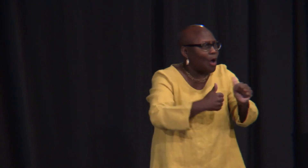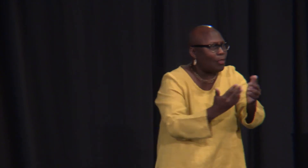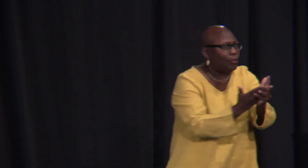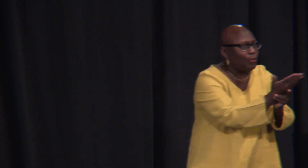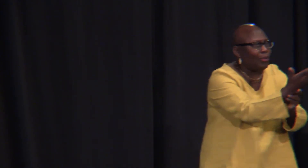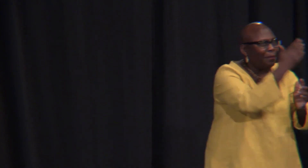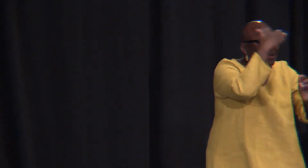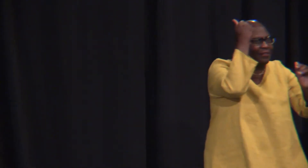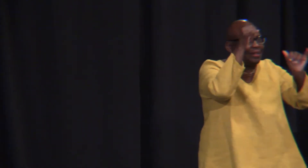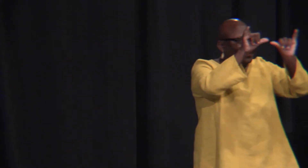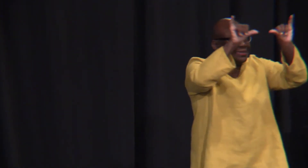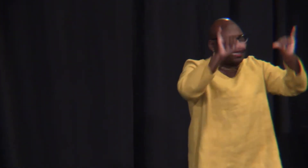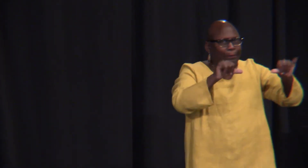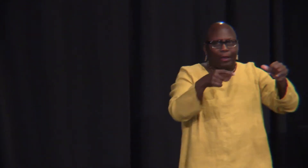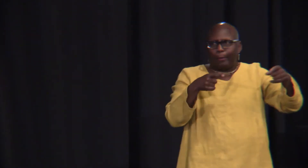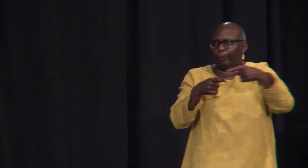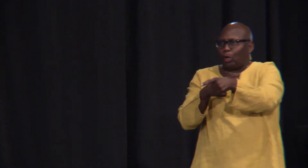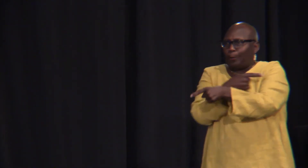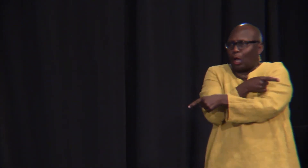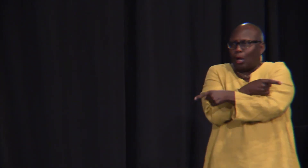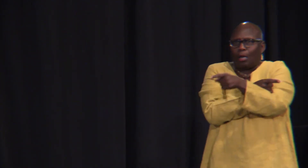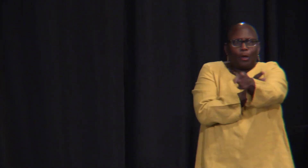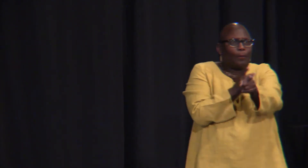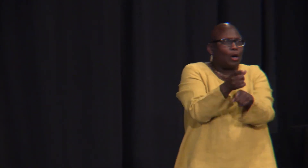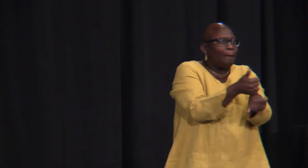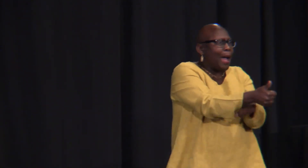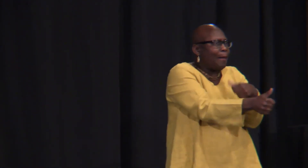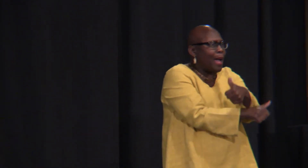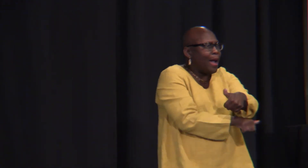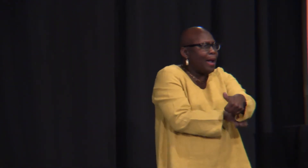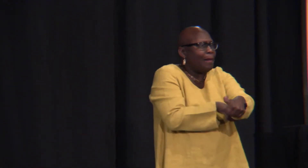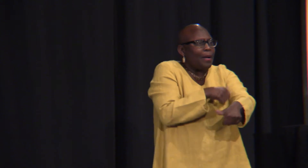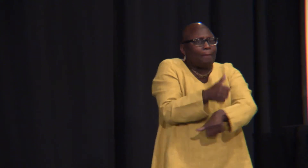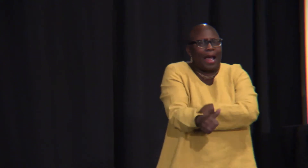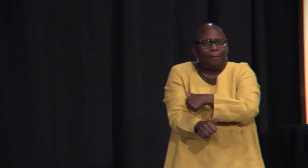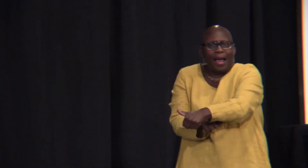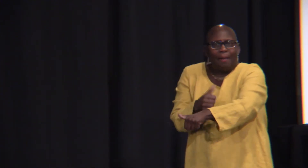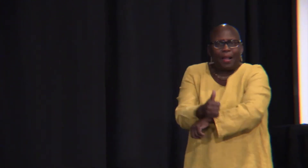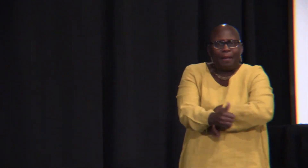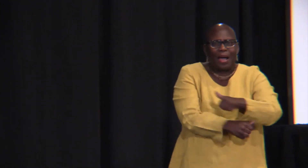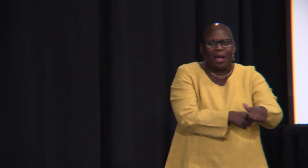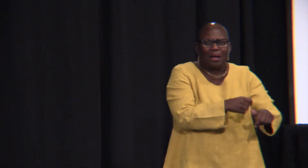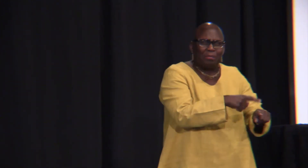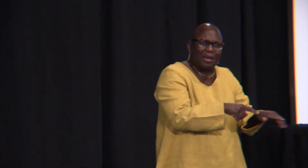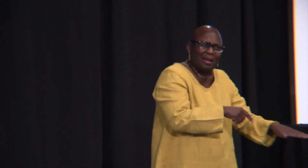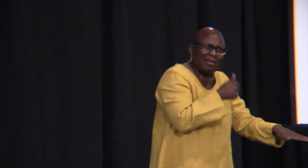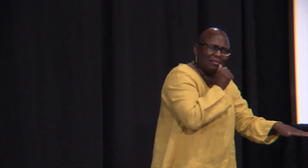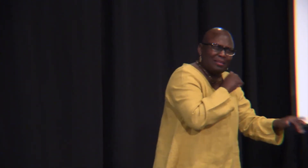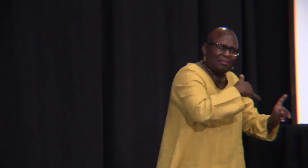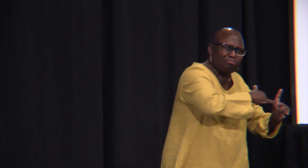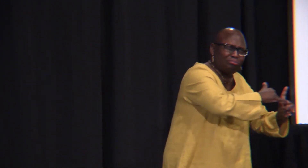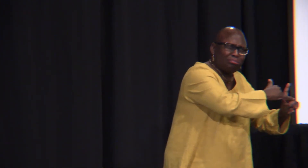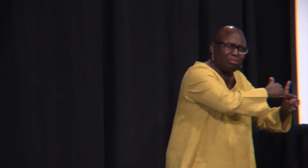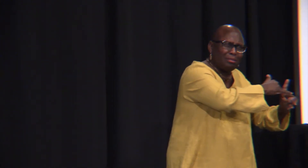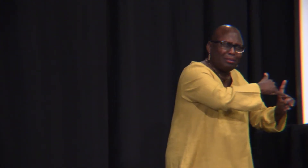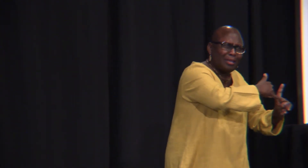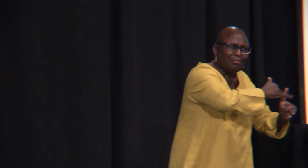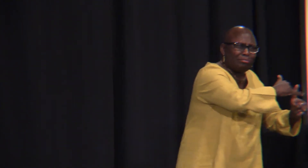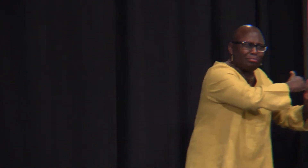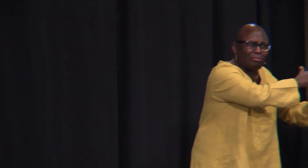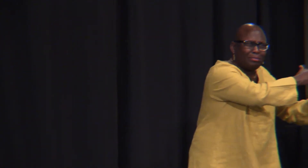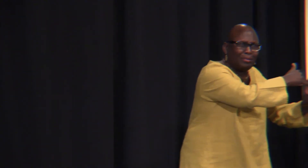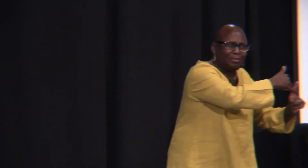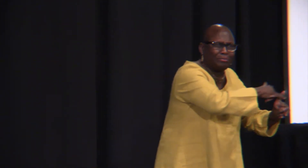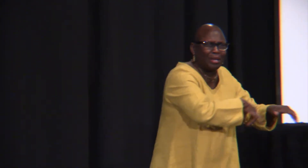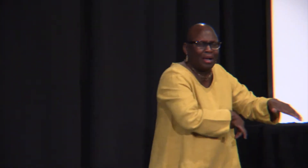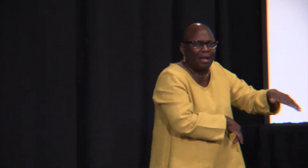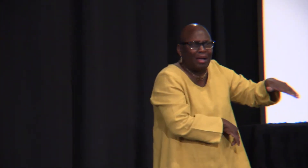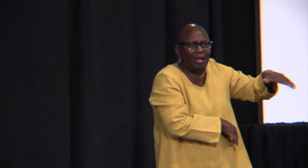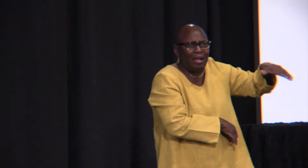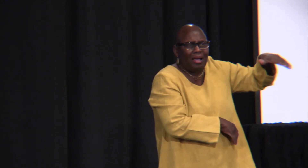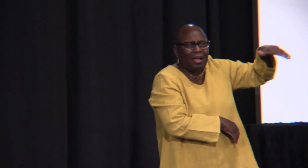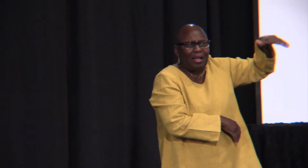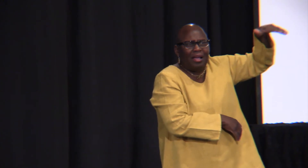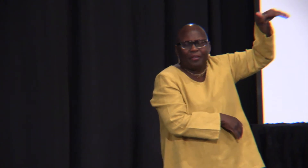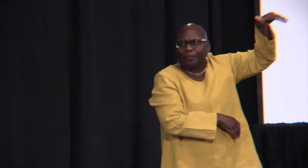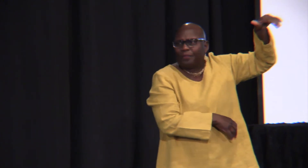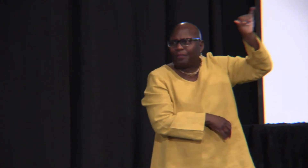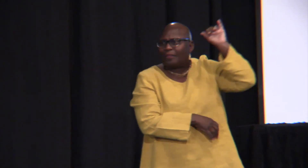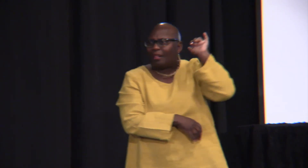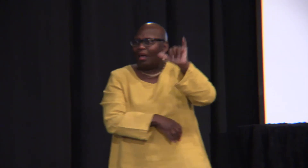I've seen a school that had a strict policy on bullying but never managed to follow through on incidences.